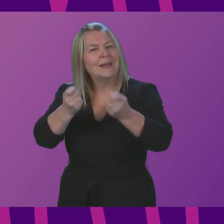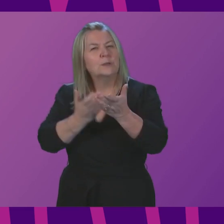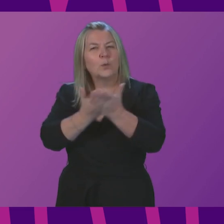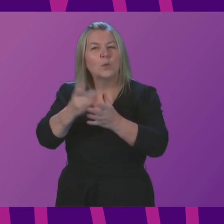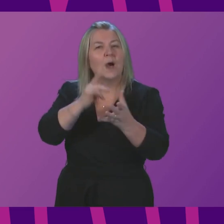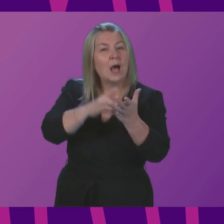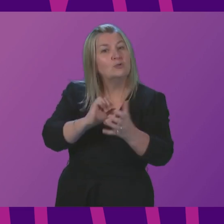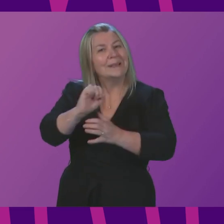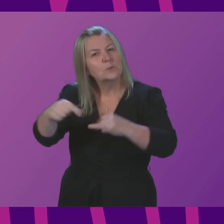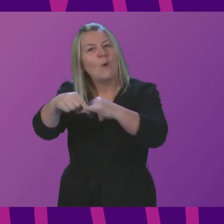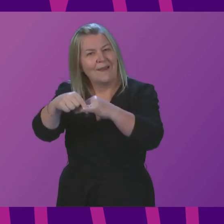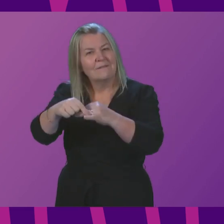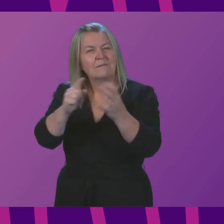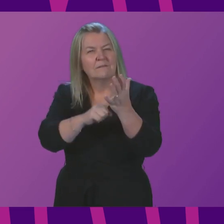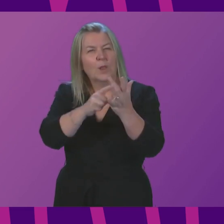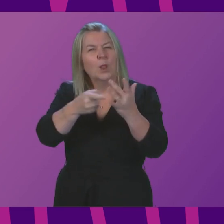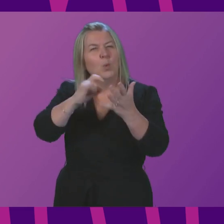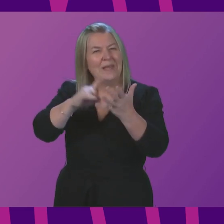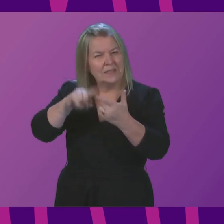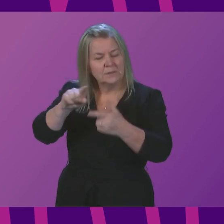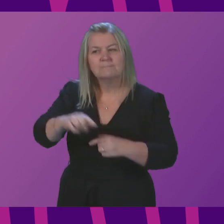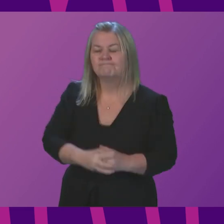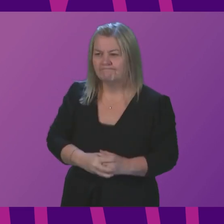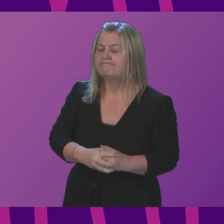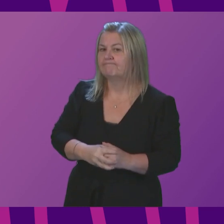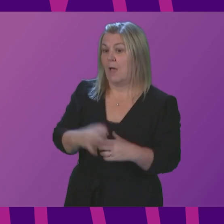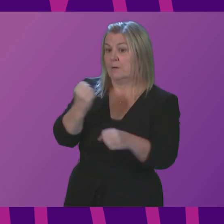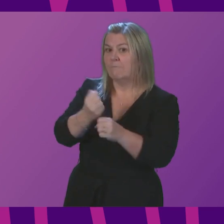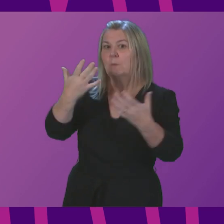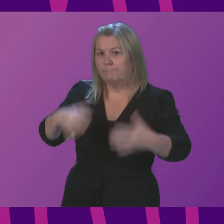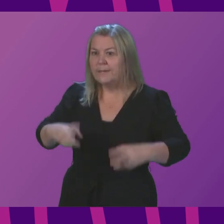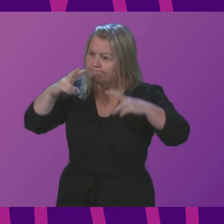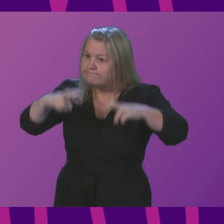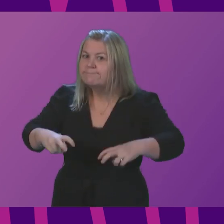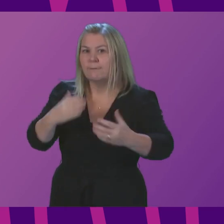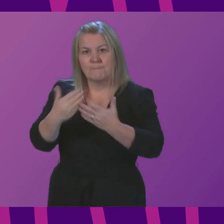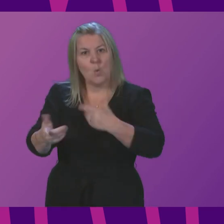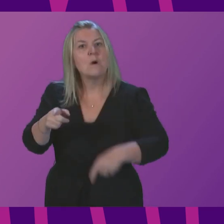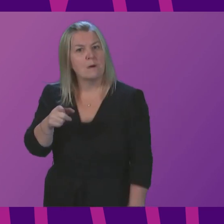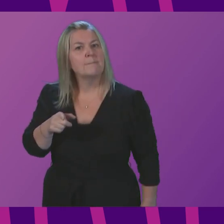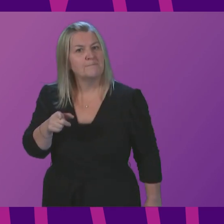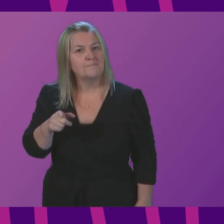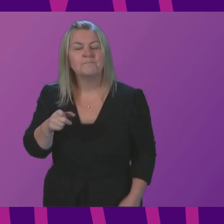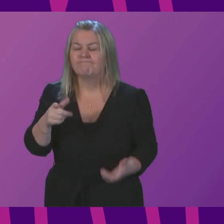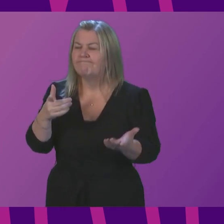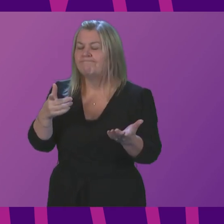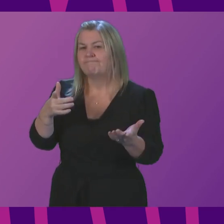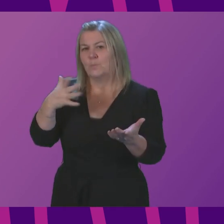wife, the Government has taken further action. Those concerns require full and proper investigation.